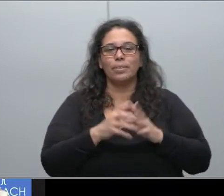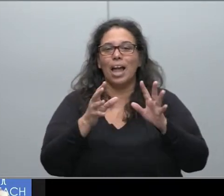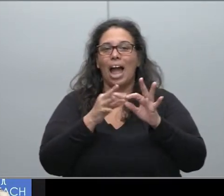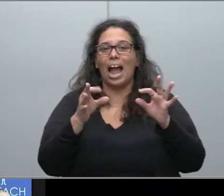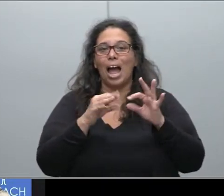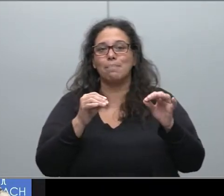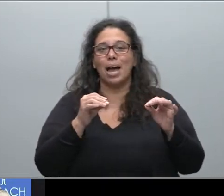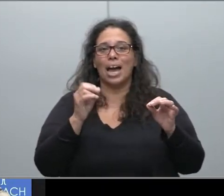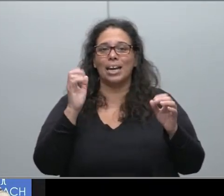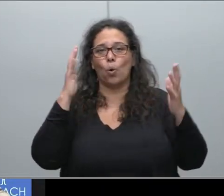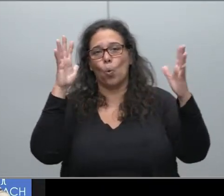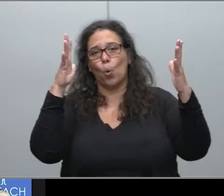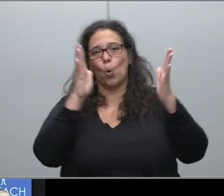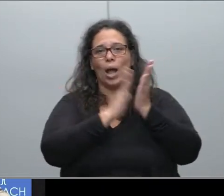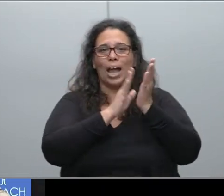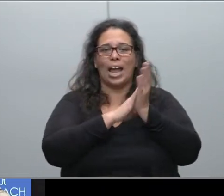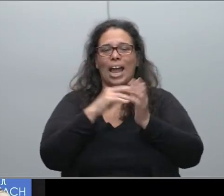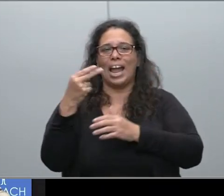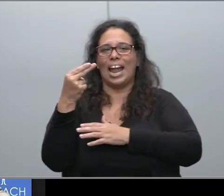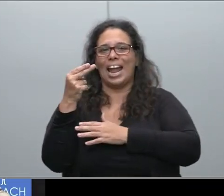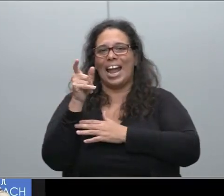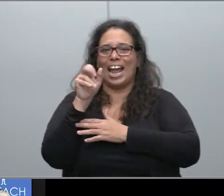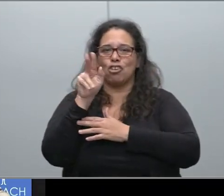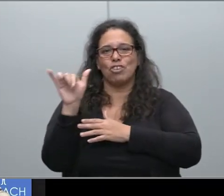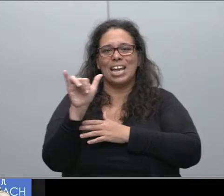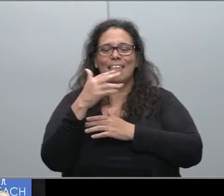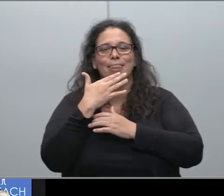All right. - Take care. Bye. - Have a great one.